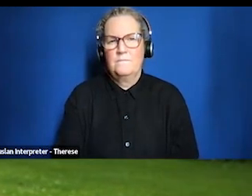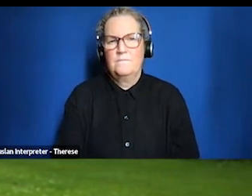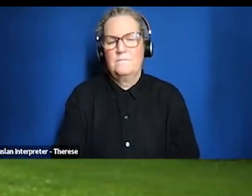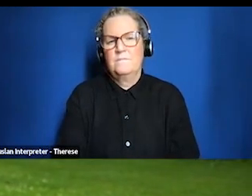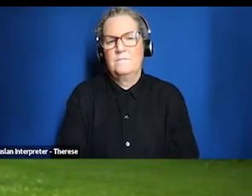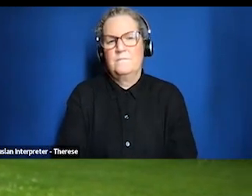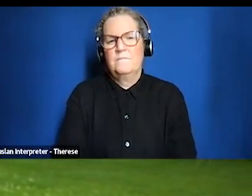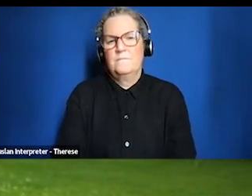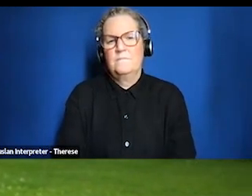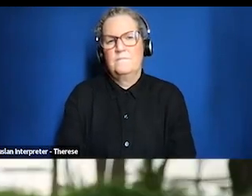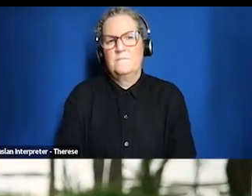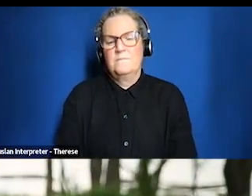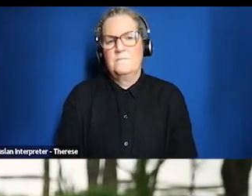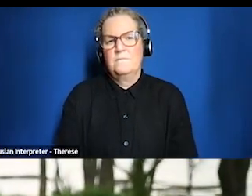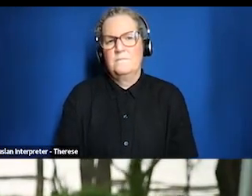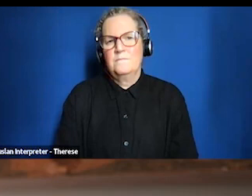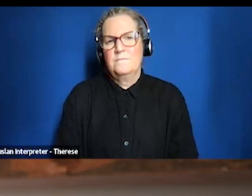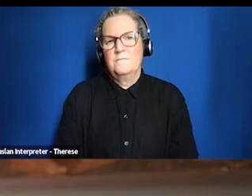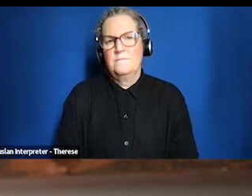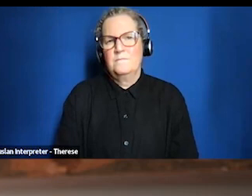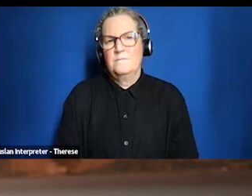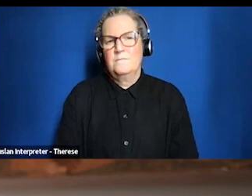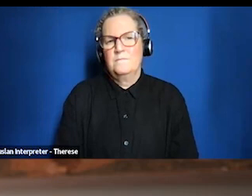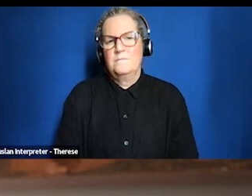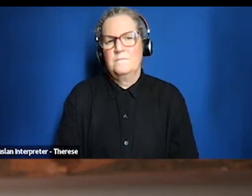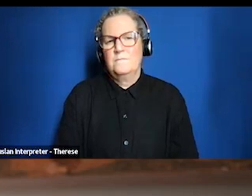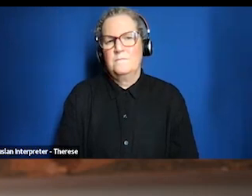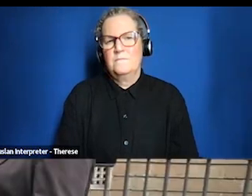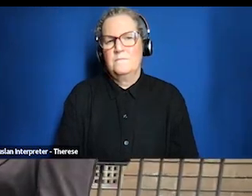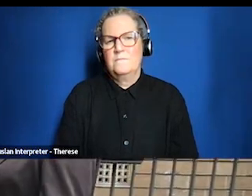Always feel like the clock's against me. Changing people's perception.